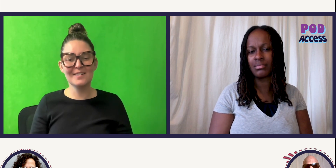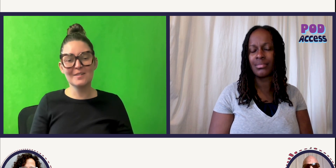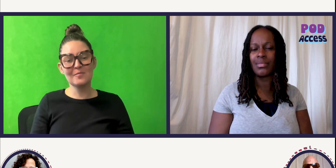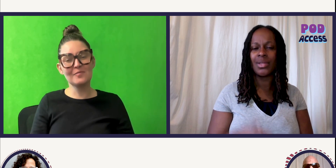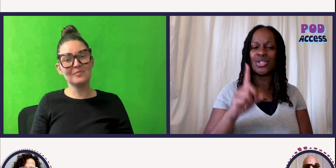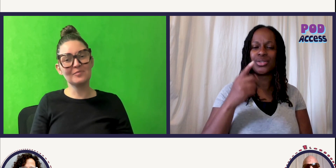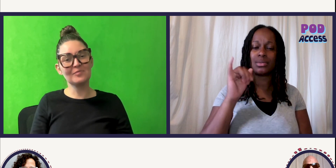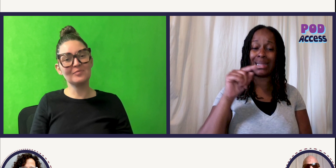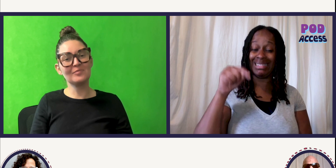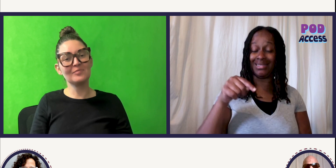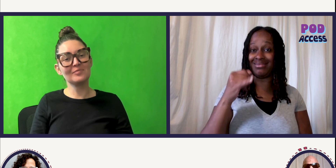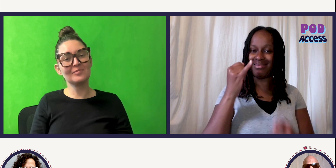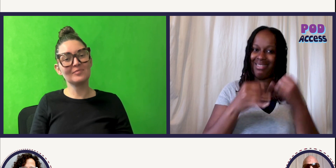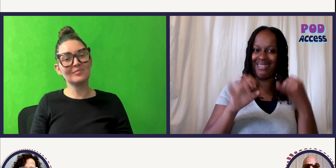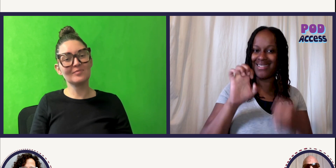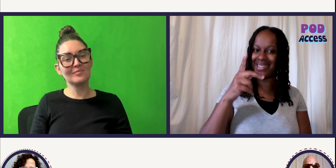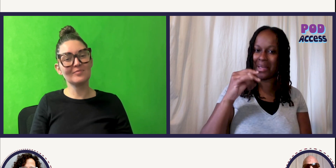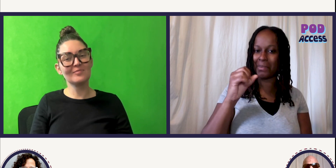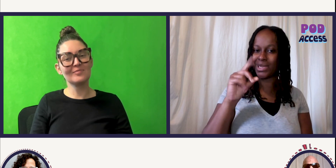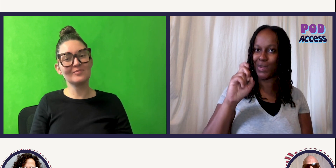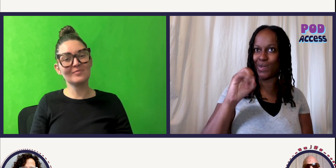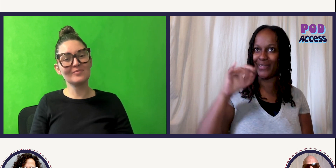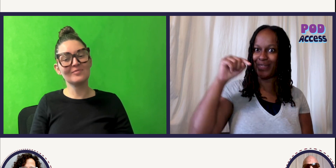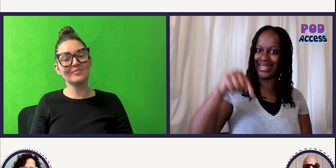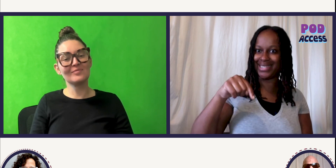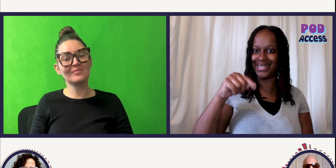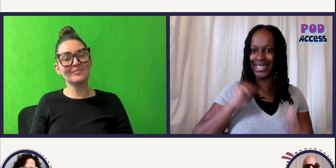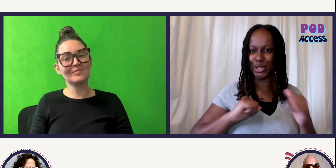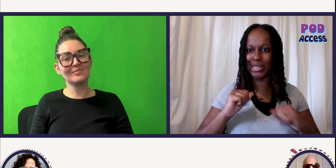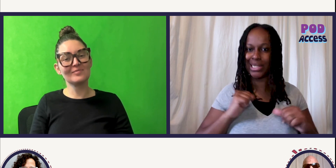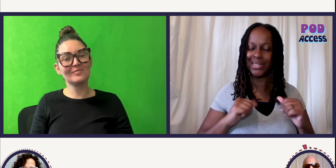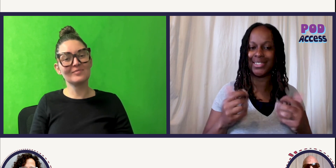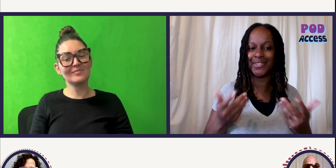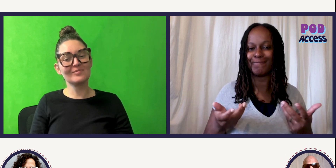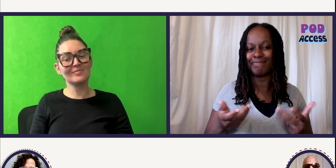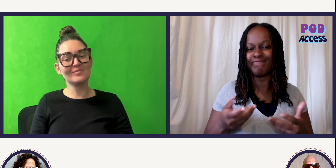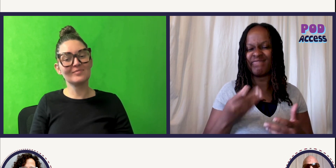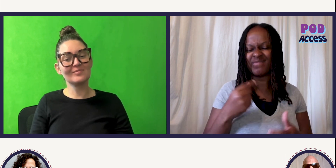It's just that this is the last episode in this series, and I feel like we're leaving them on their own now.